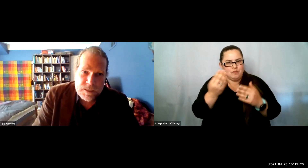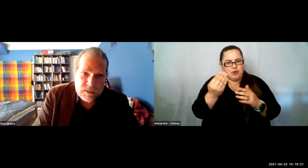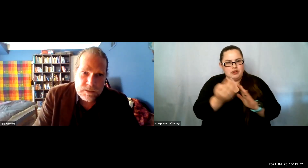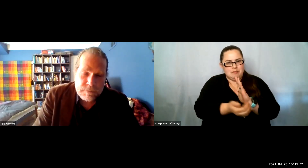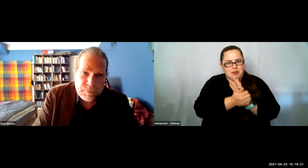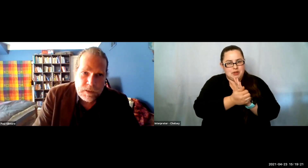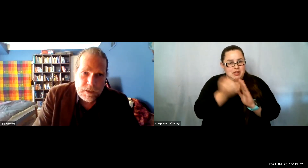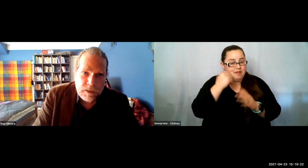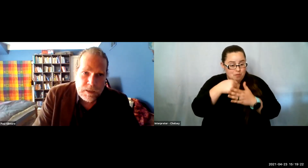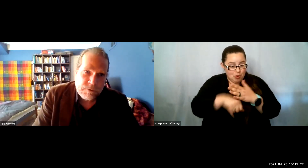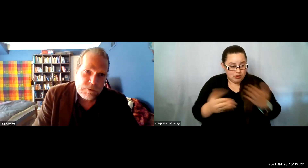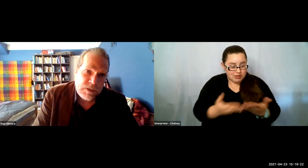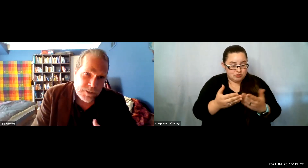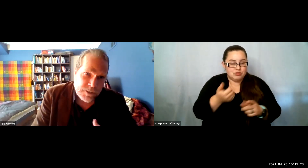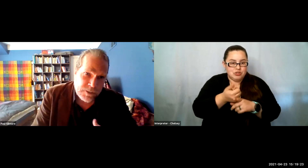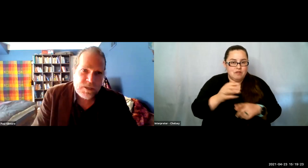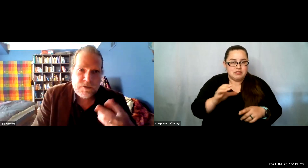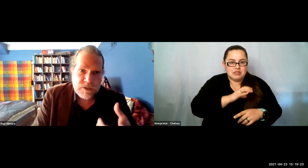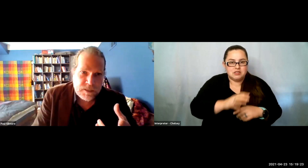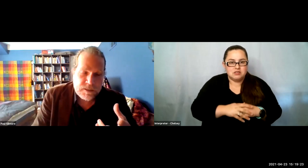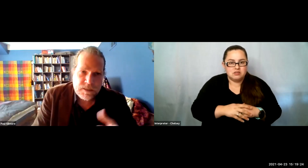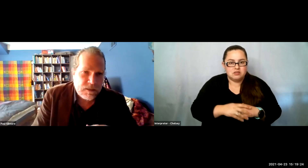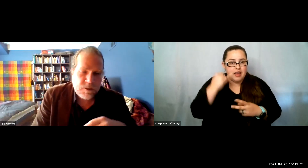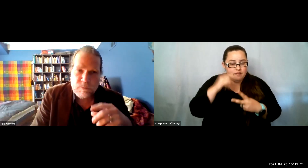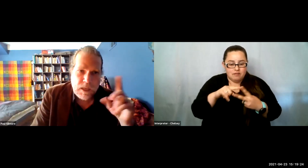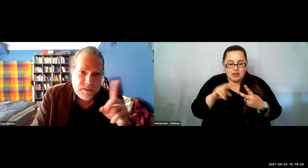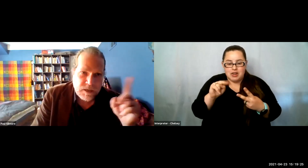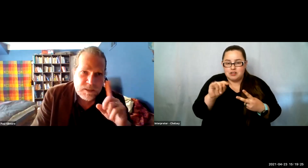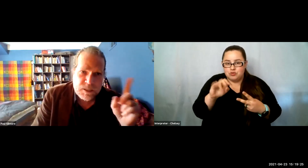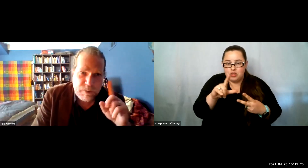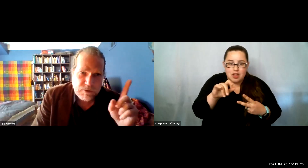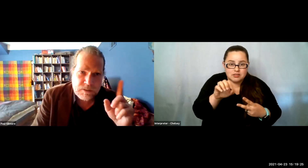You're a citizen. You're naturalized here, you're a citizen, your blood isn't supposed